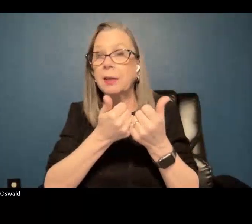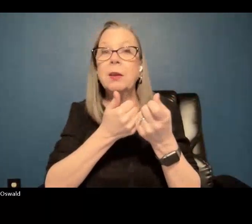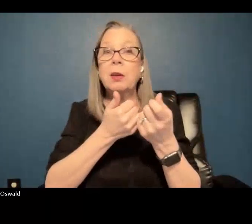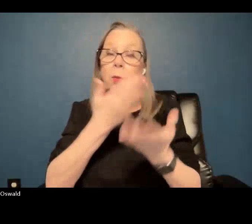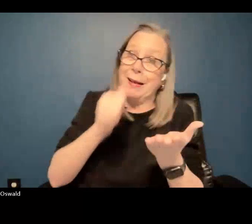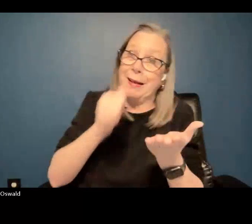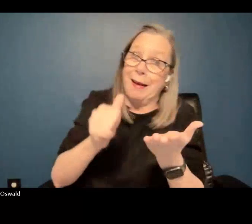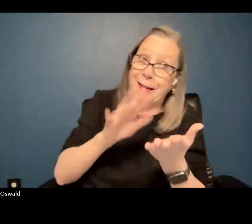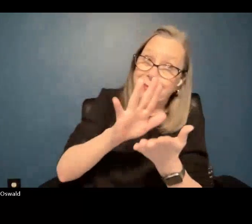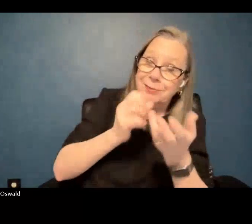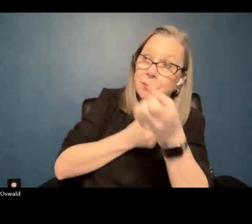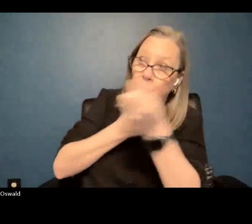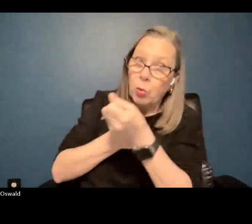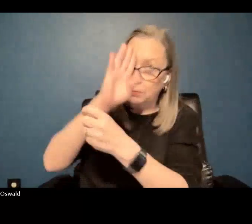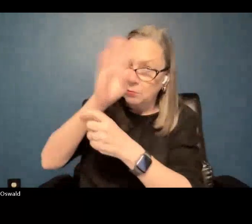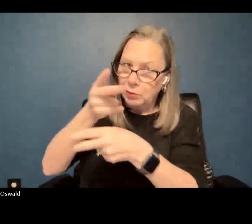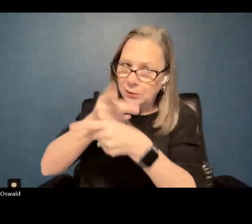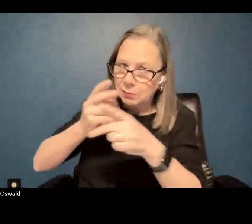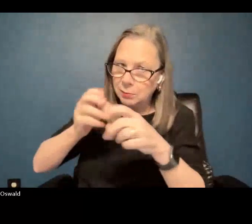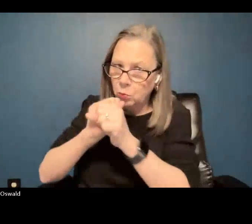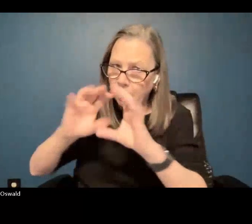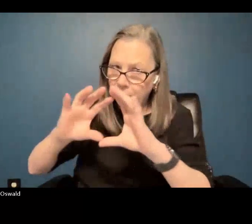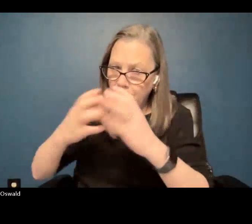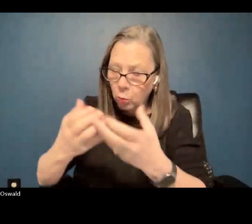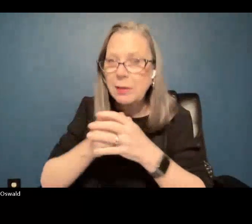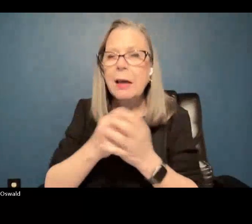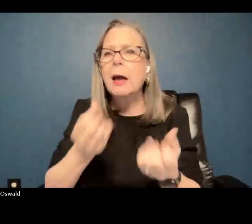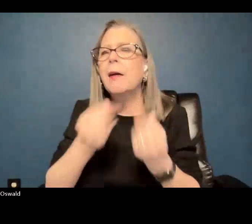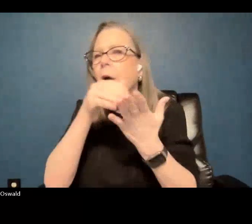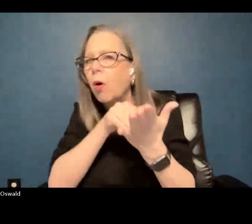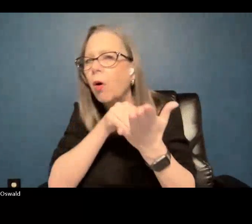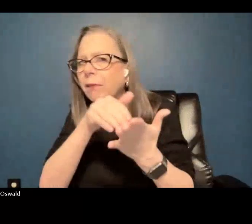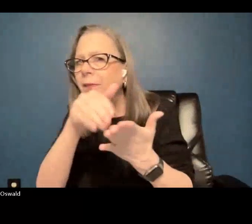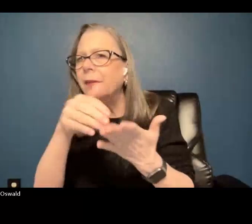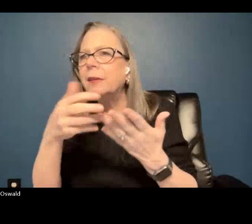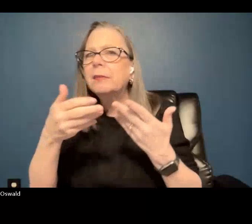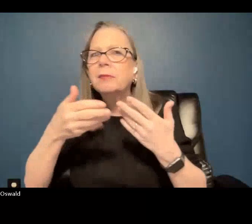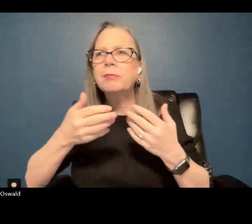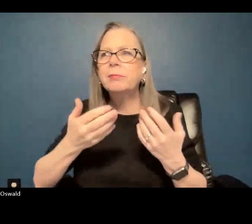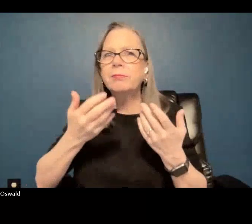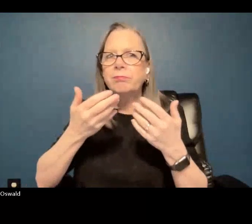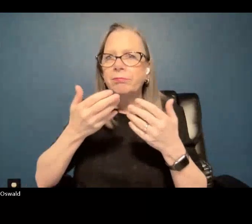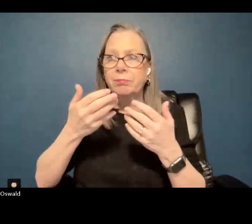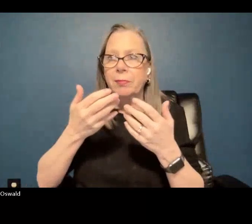And then how often and at what frequency and what data was being collected, if any.